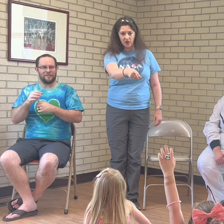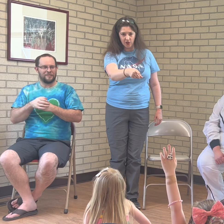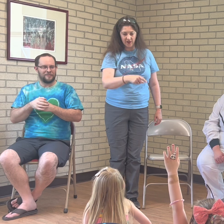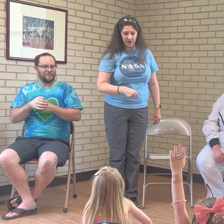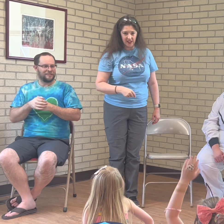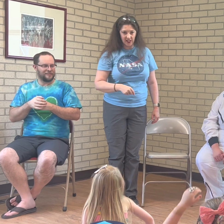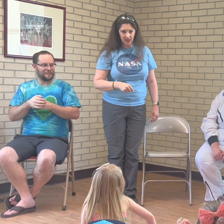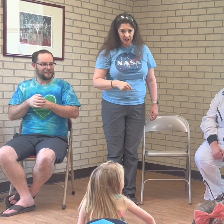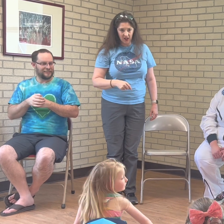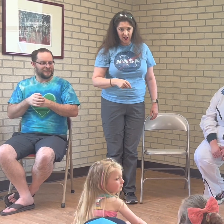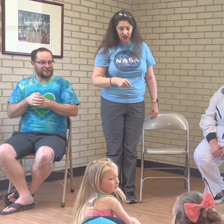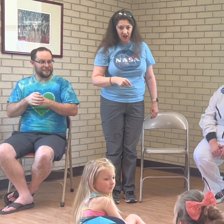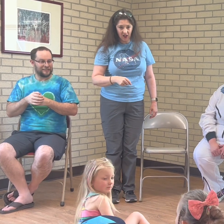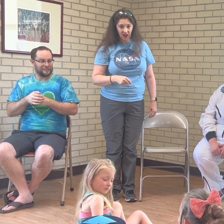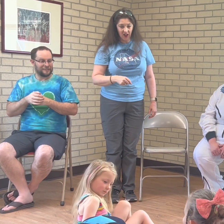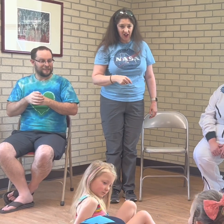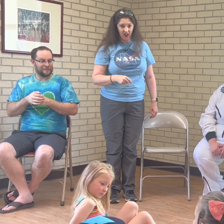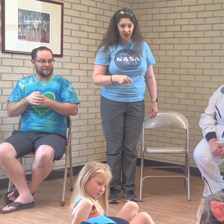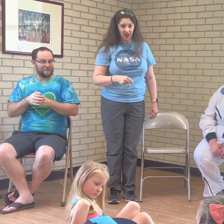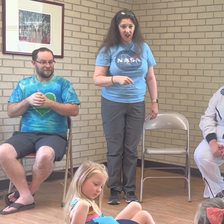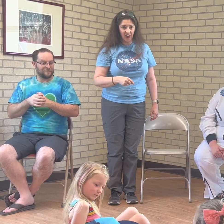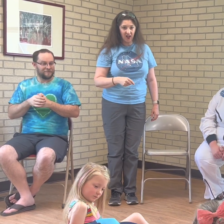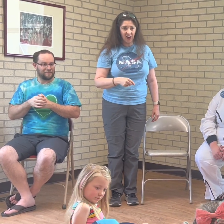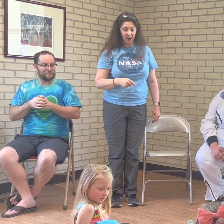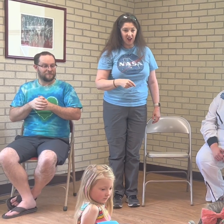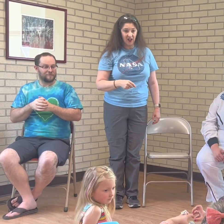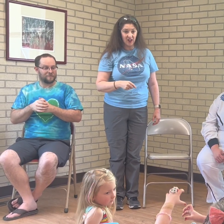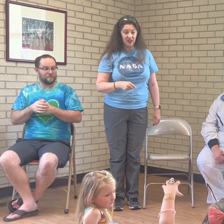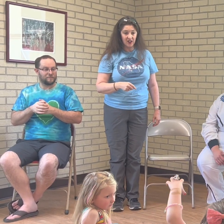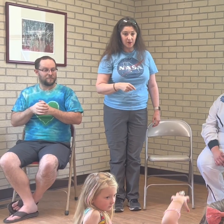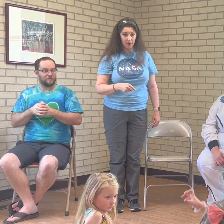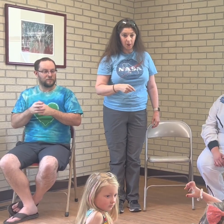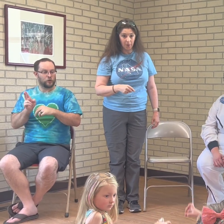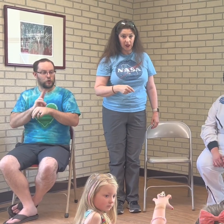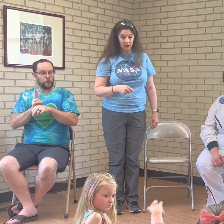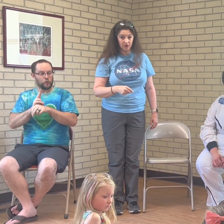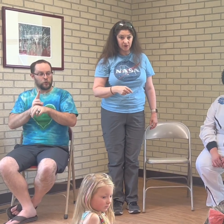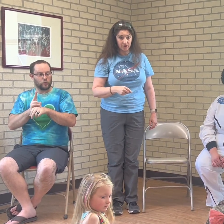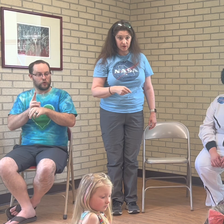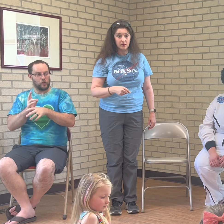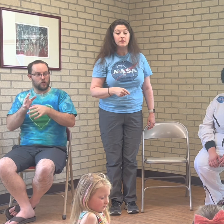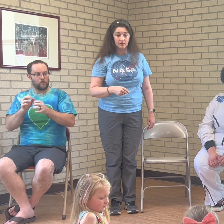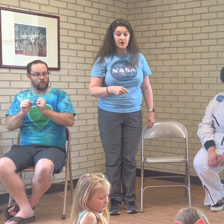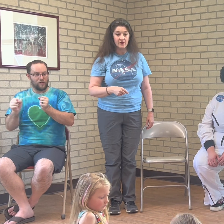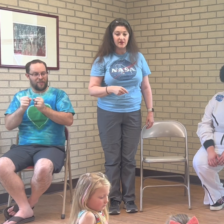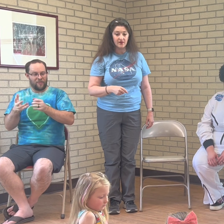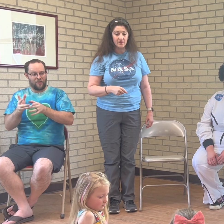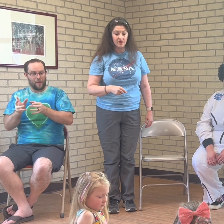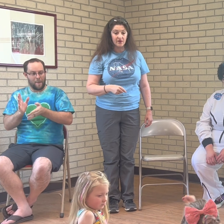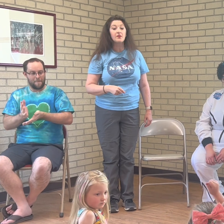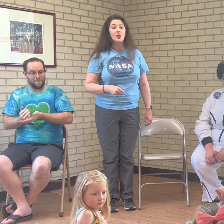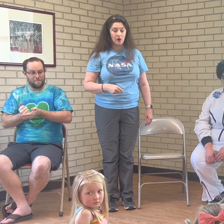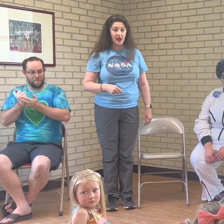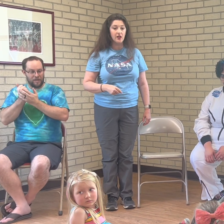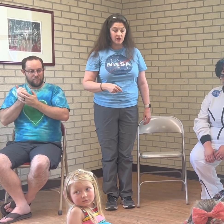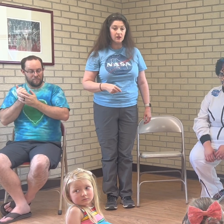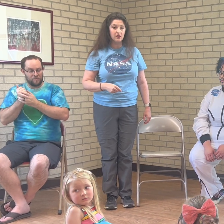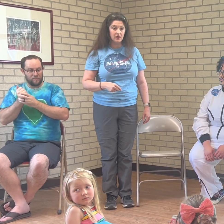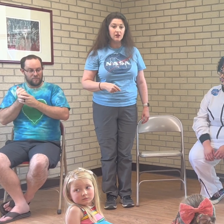Do you have another idea? Audience: I think you can use a stretchy thing that will pick up things for you on the ground.